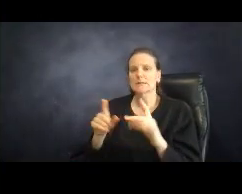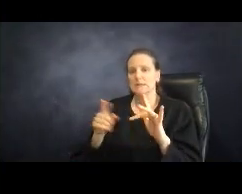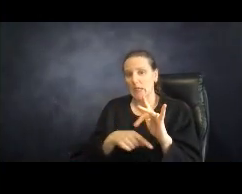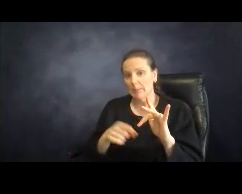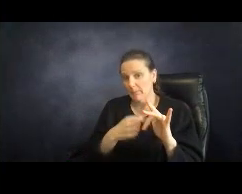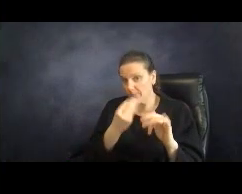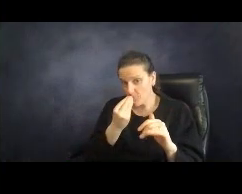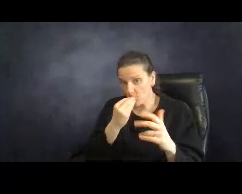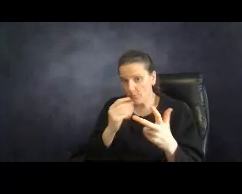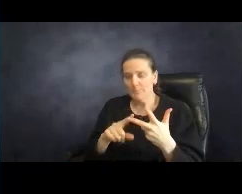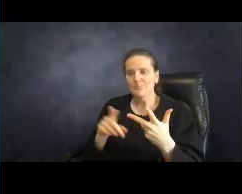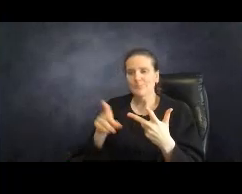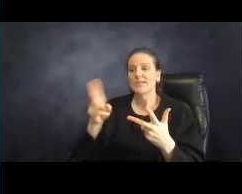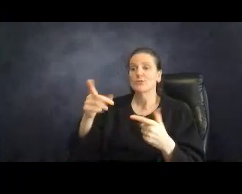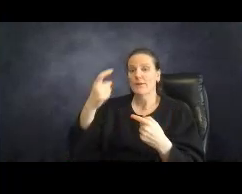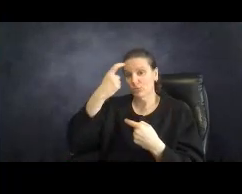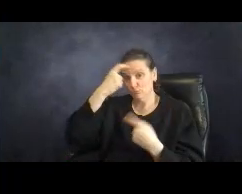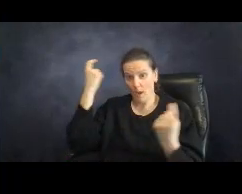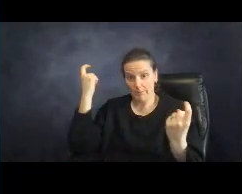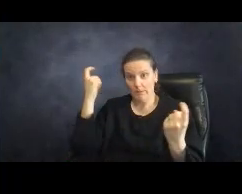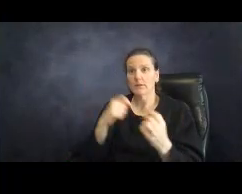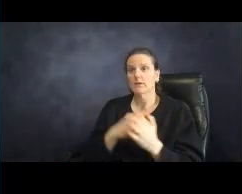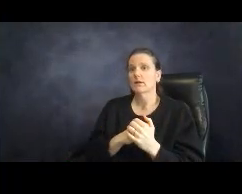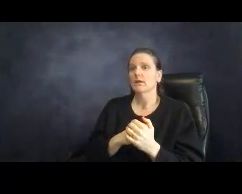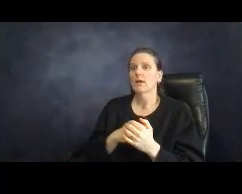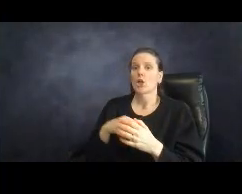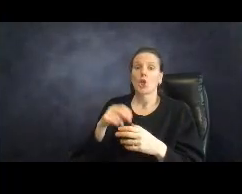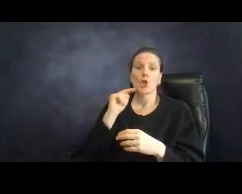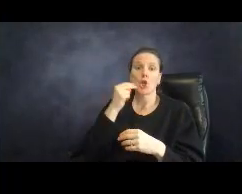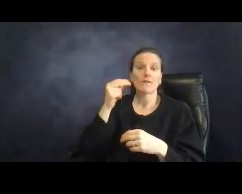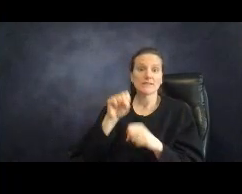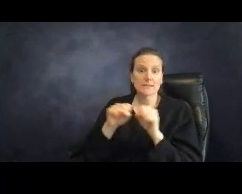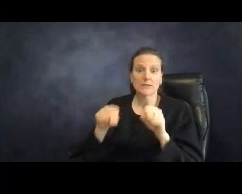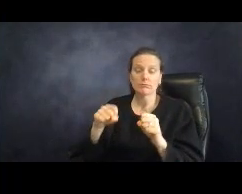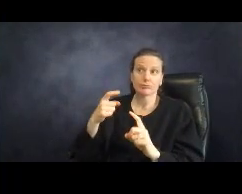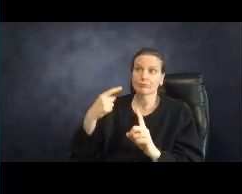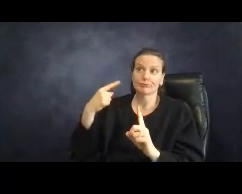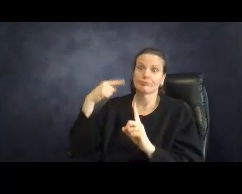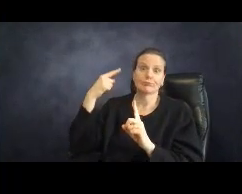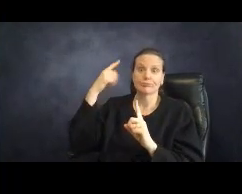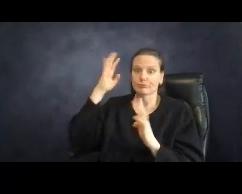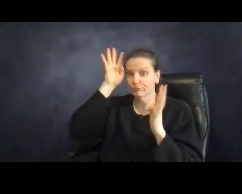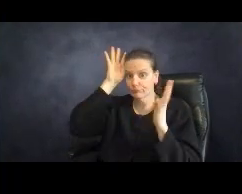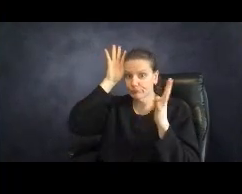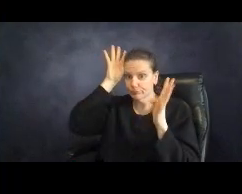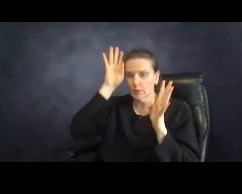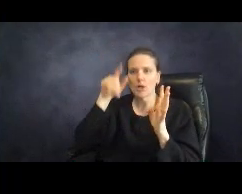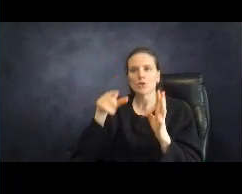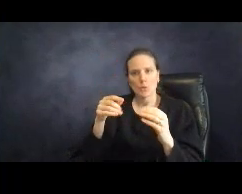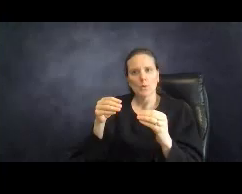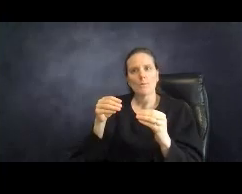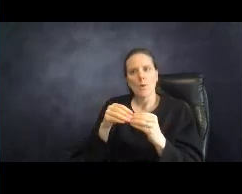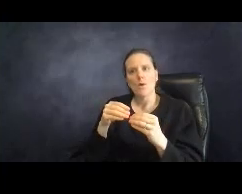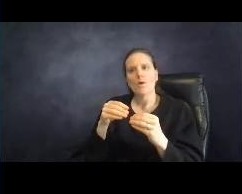if you have a history of trauma and your nervous system just kind of stays wired all the time, you are more likely to have blood sugar dysregulation issues,